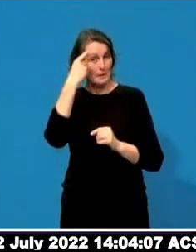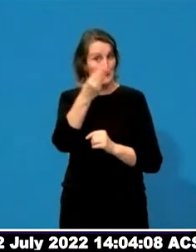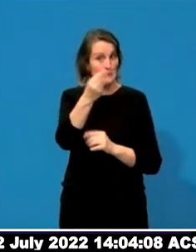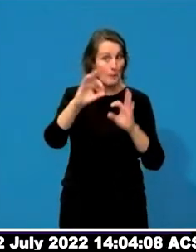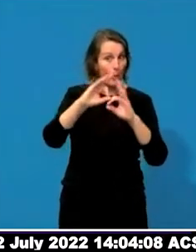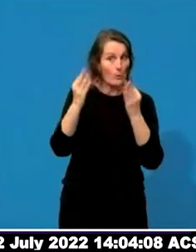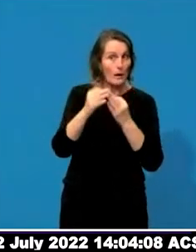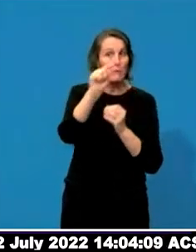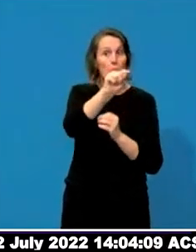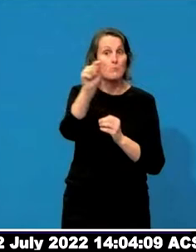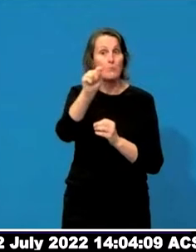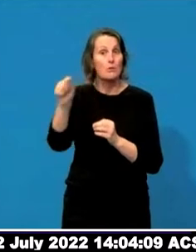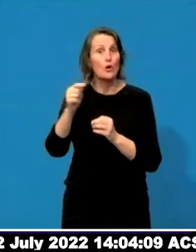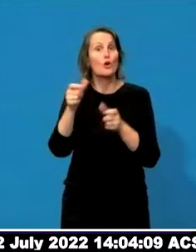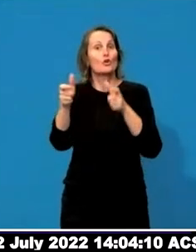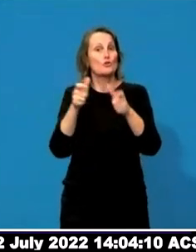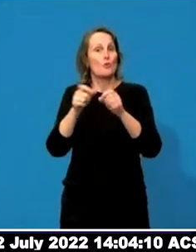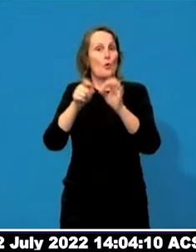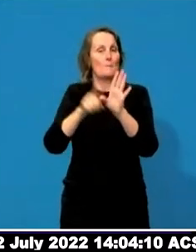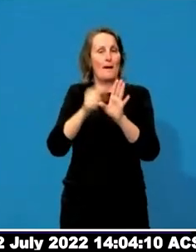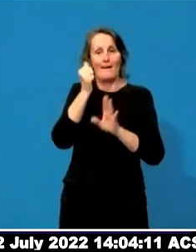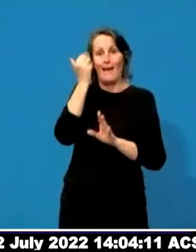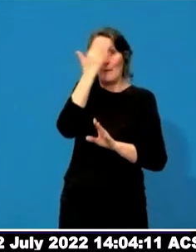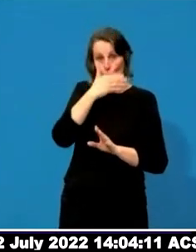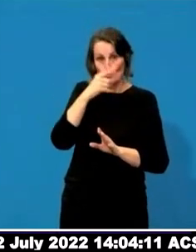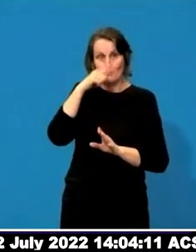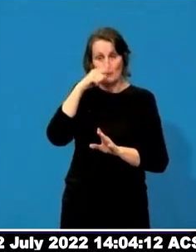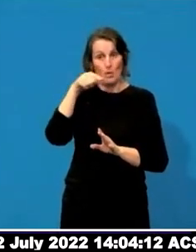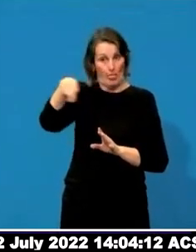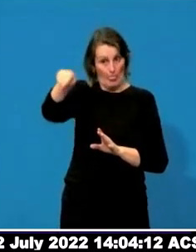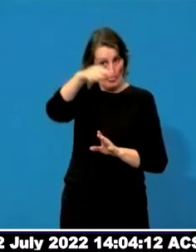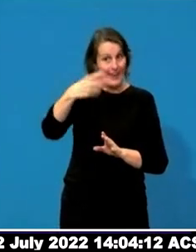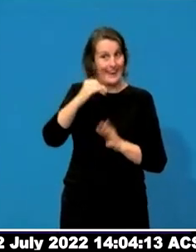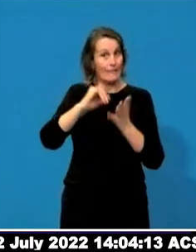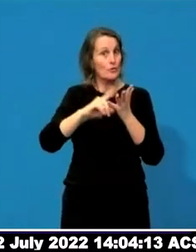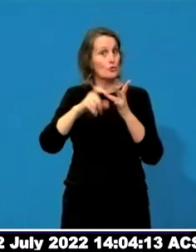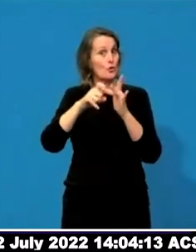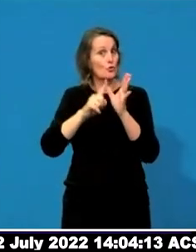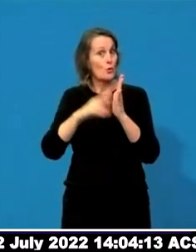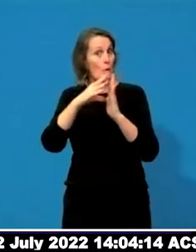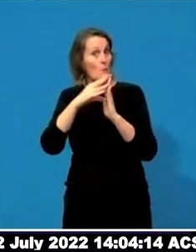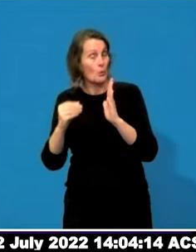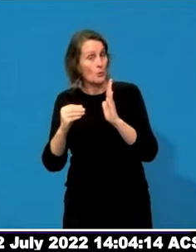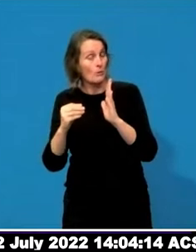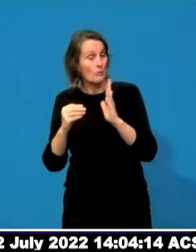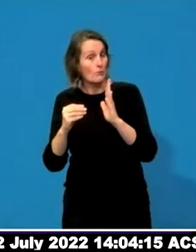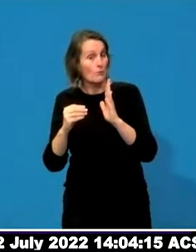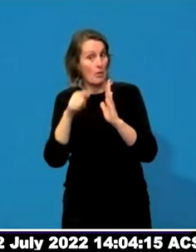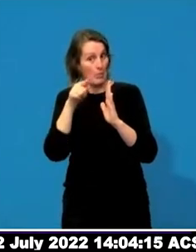has a social model and, therefore, that next step into social model of disability positions